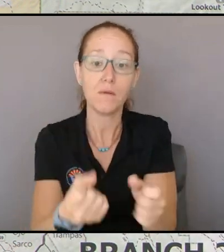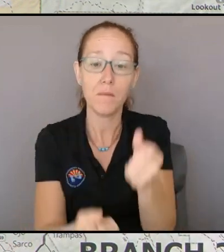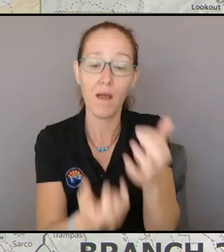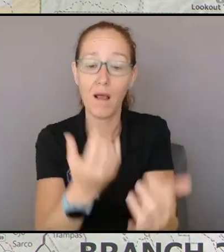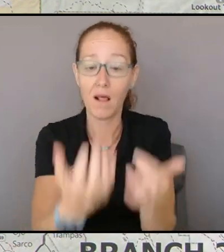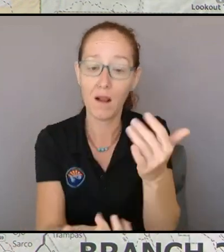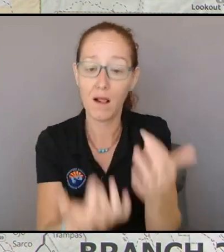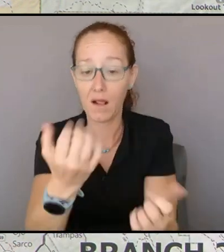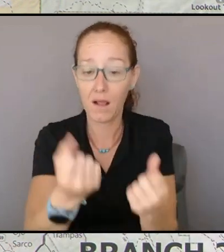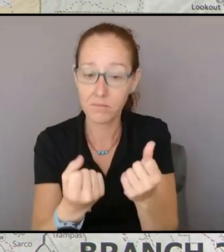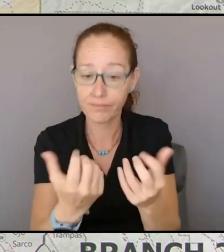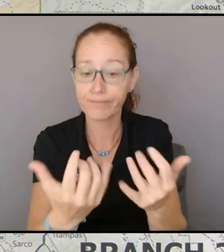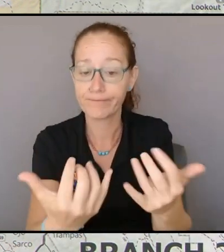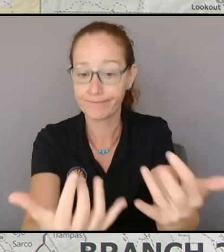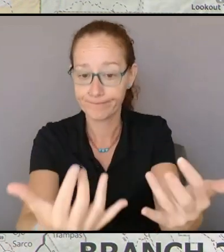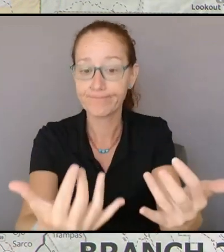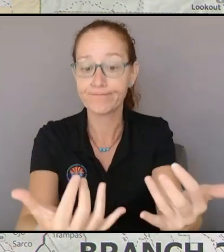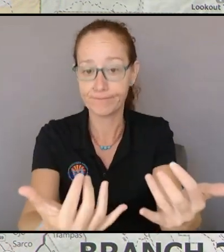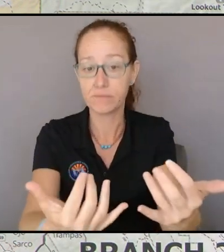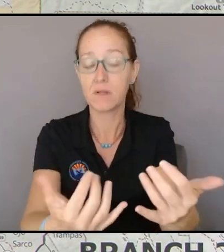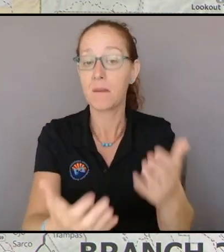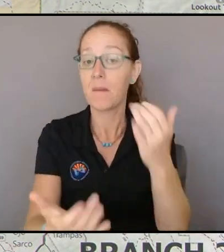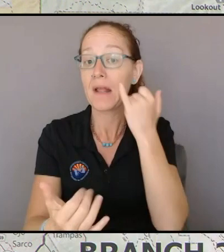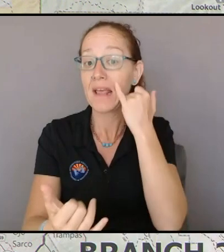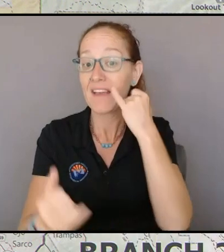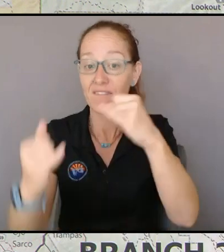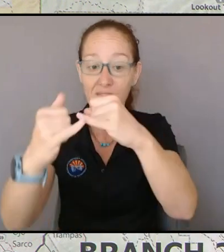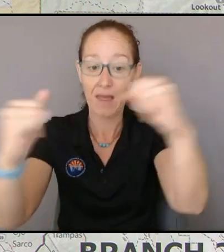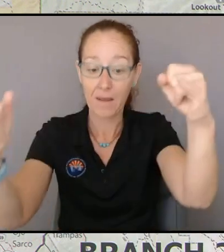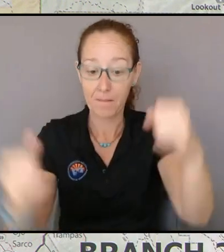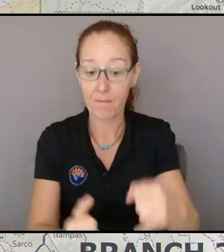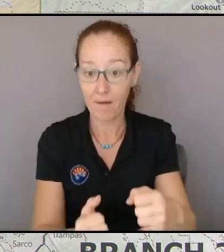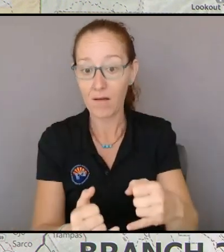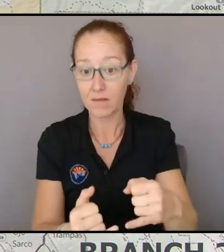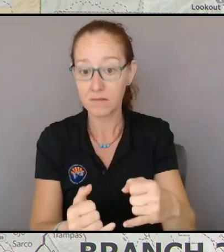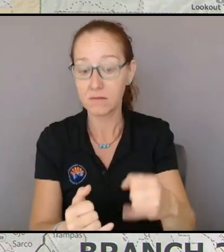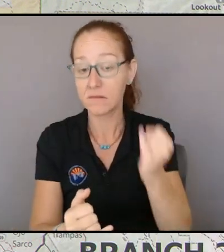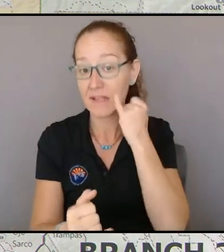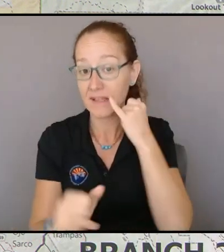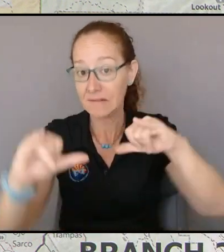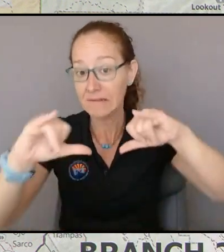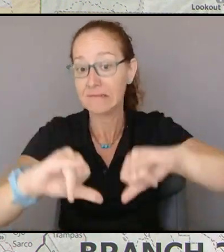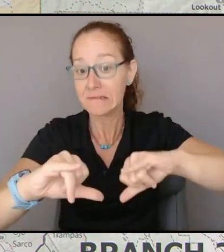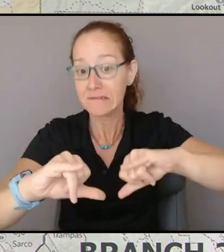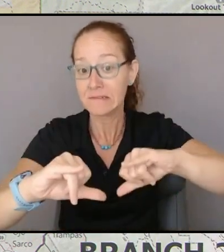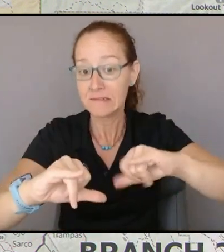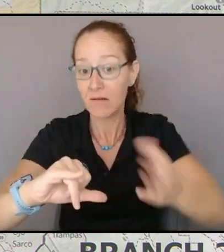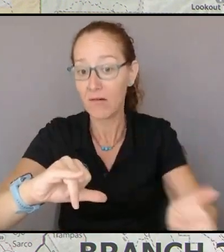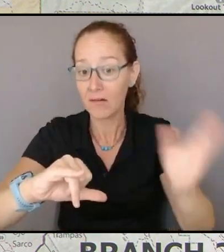end of today, that's some place I feel like we can grab it. And in short order. And not have to do all this, you